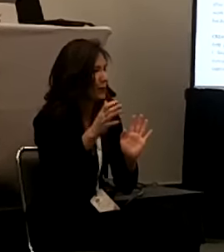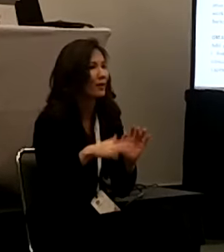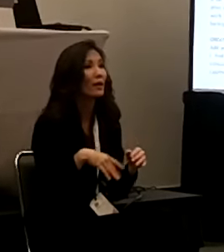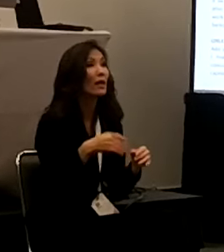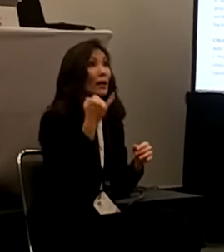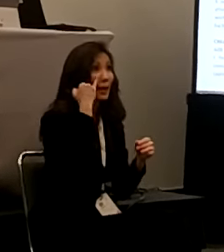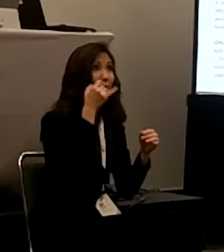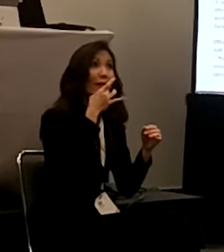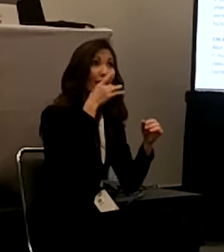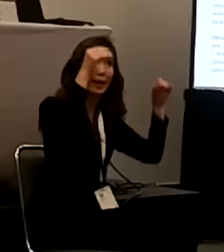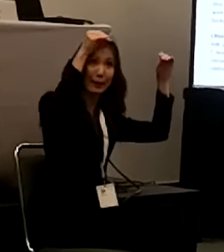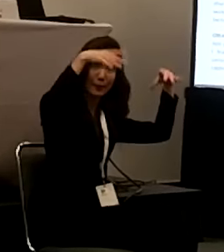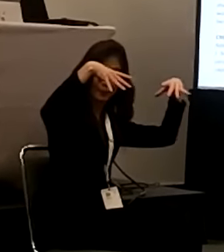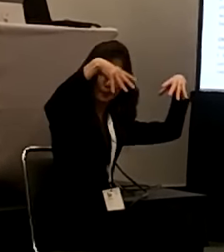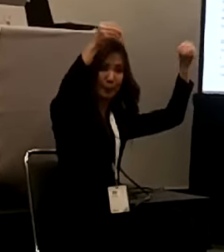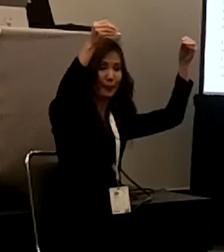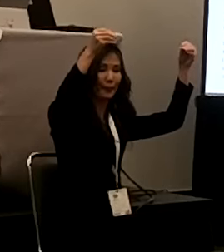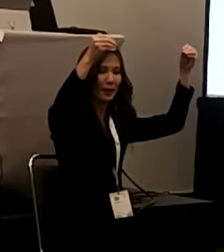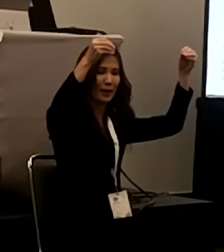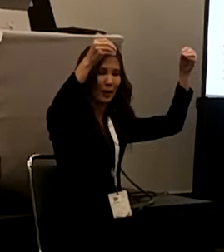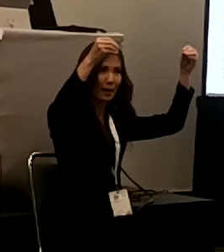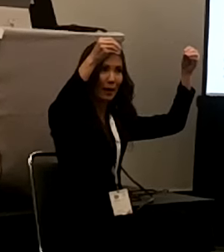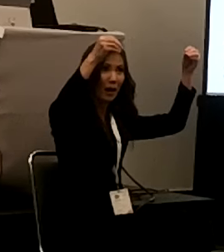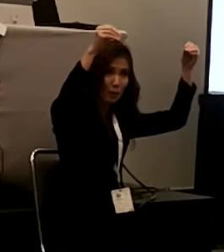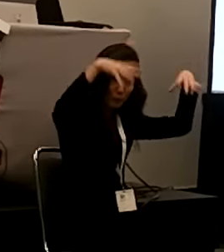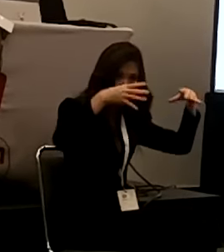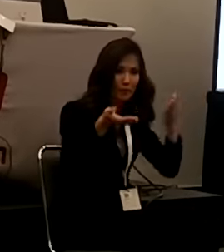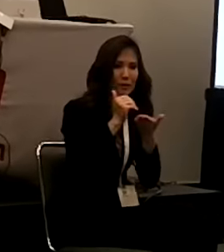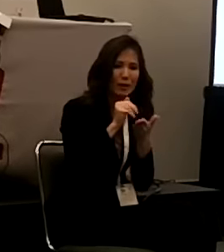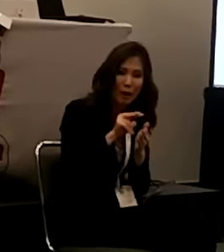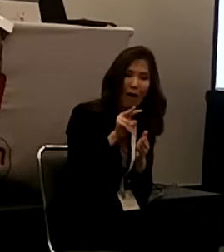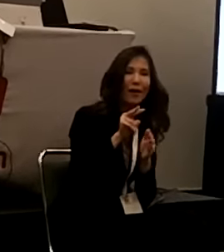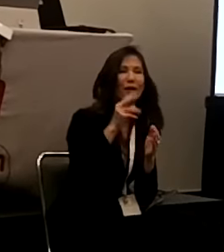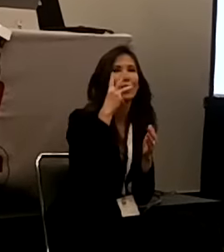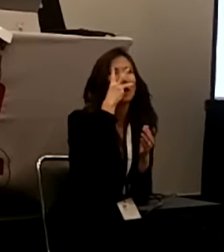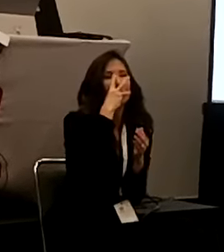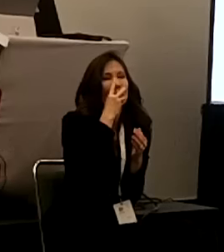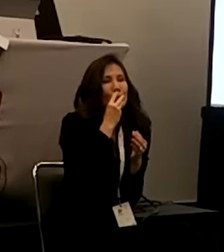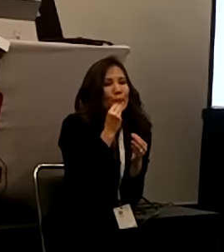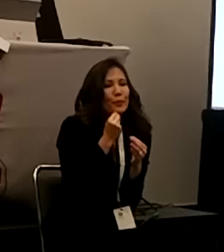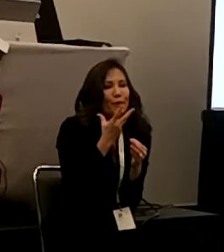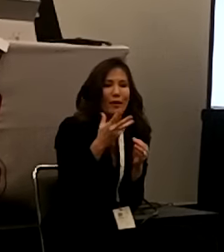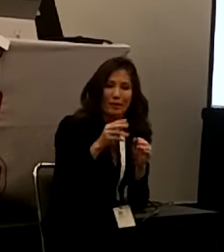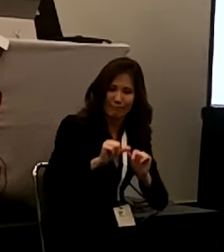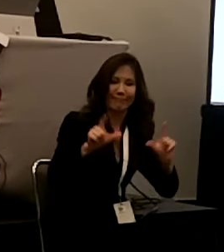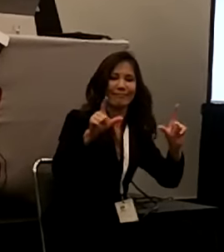and it's still there and it's beautiful. You found out and you're happy and .